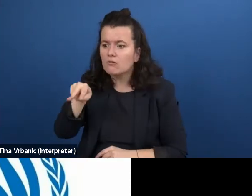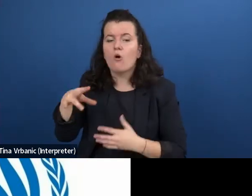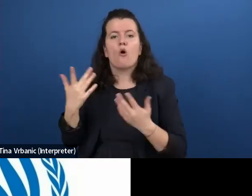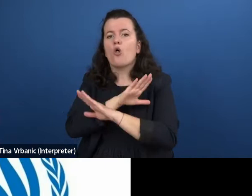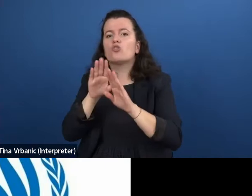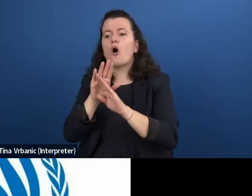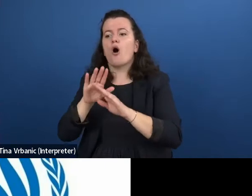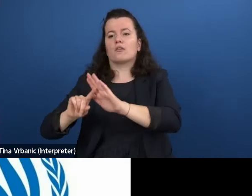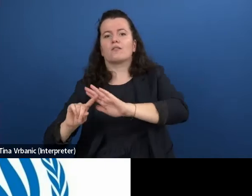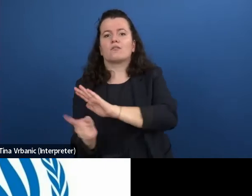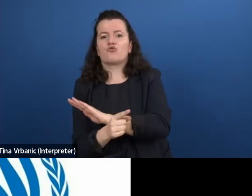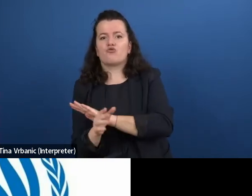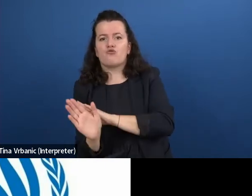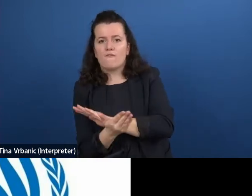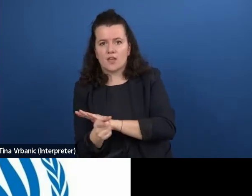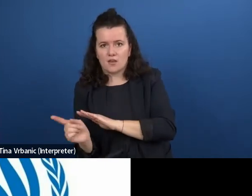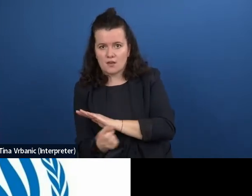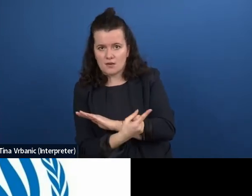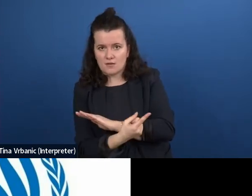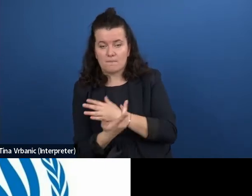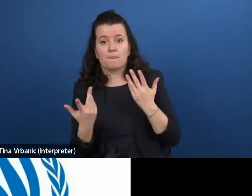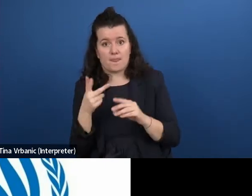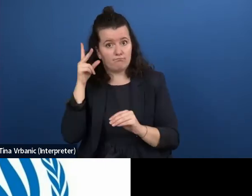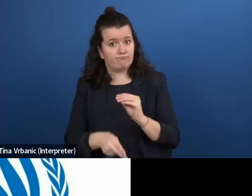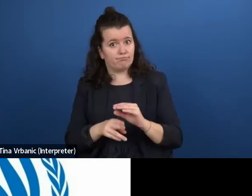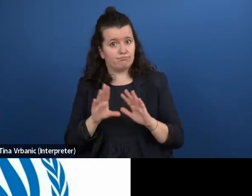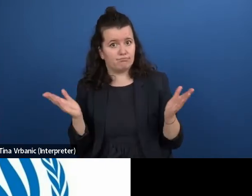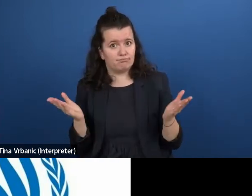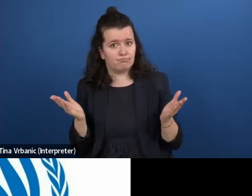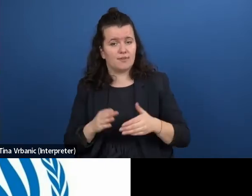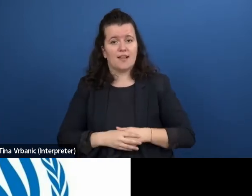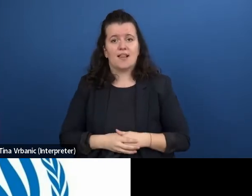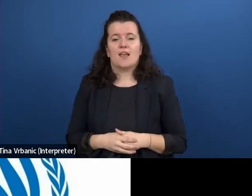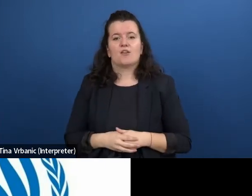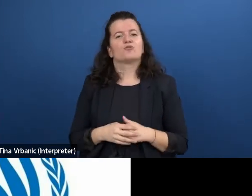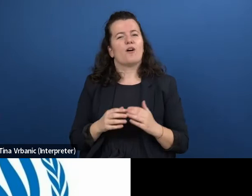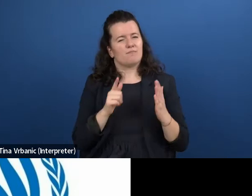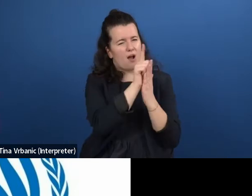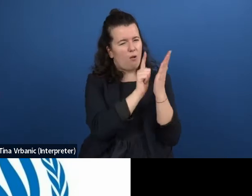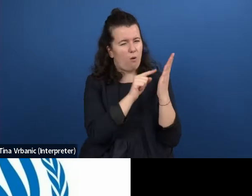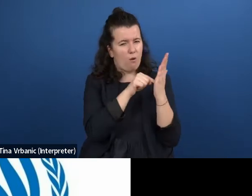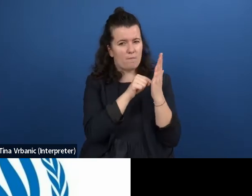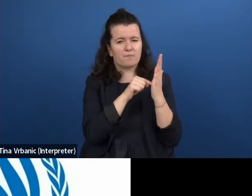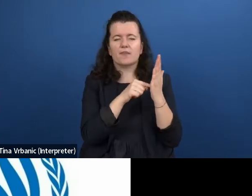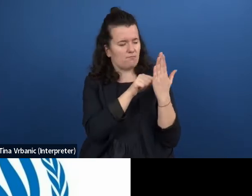And this is very important that we remember that the legal definition of trafficking includes